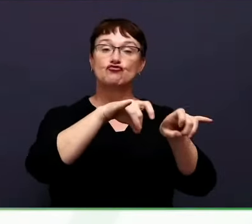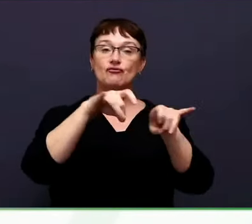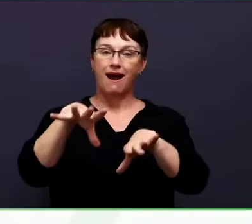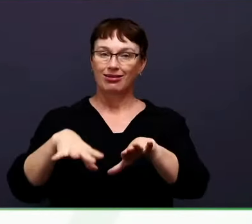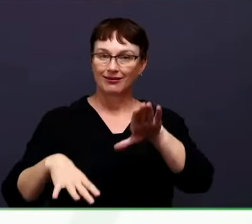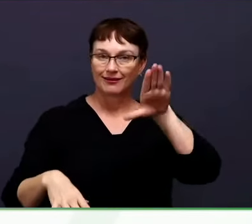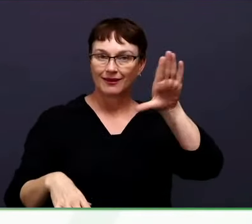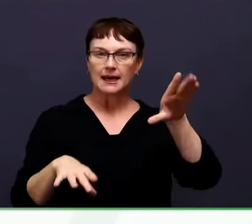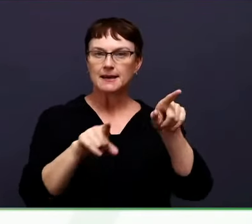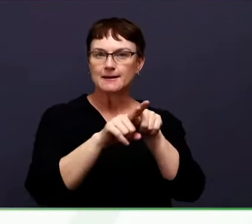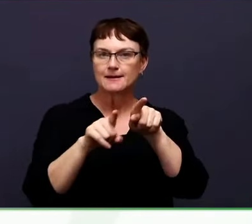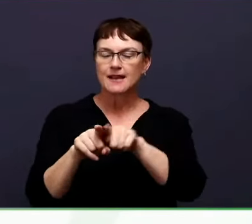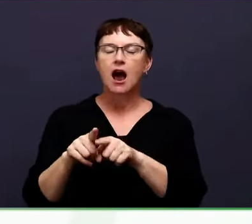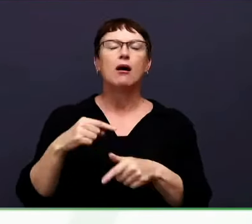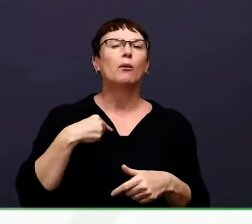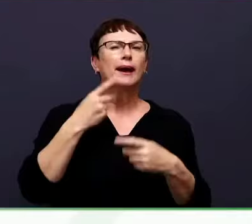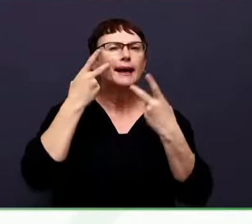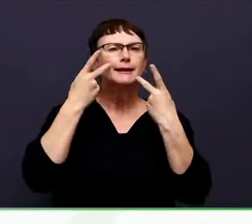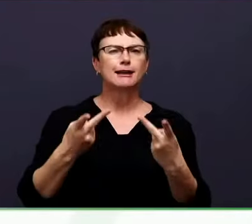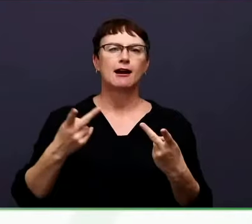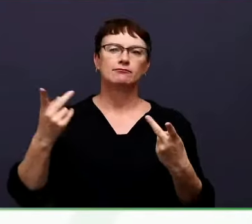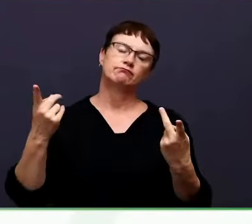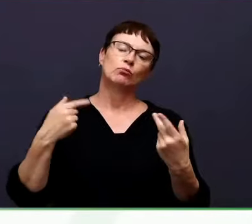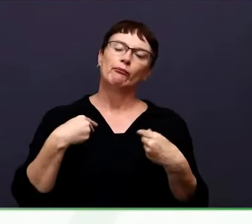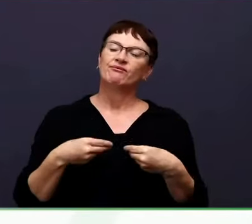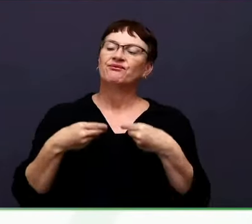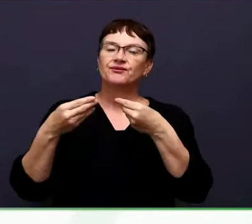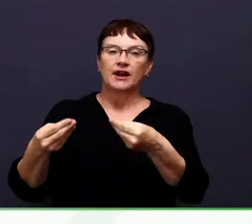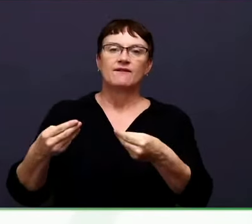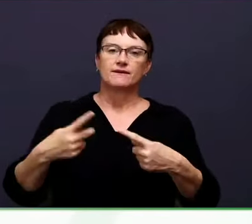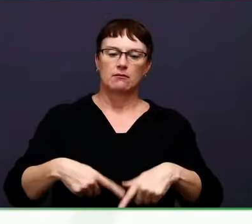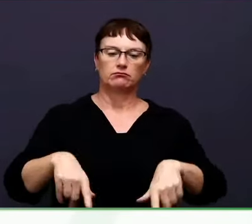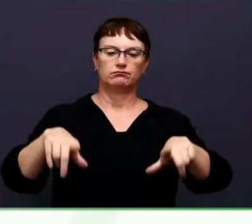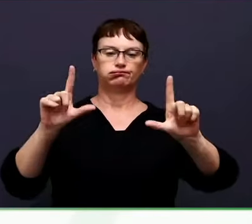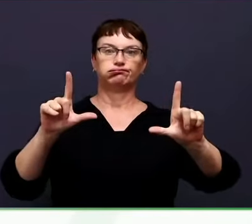We are also, we were also inspired by England and their campaign in